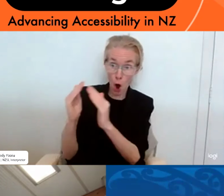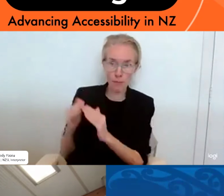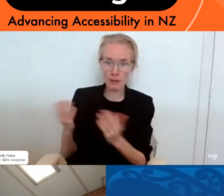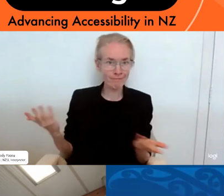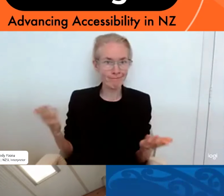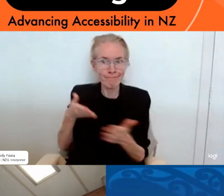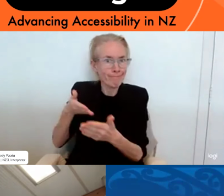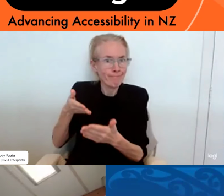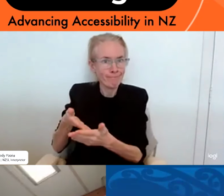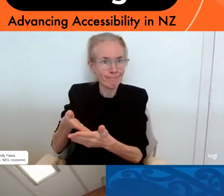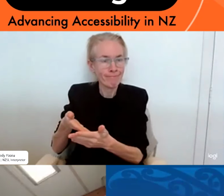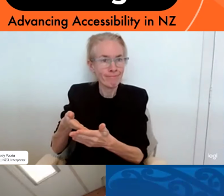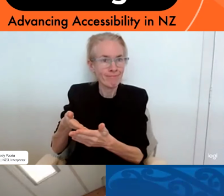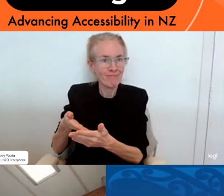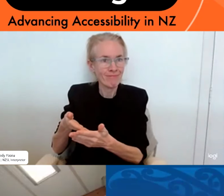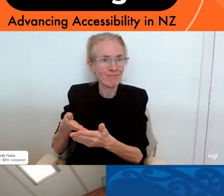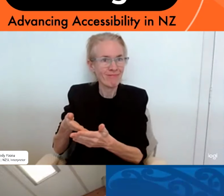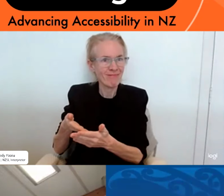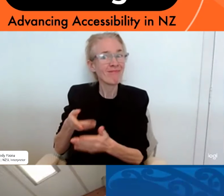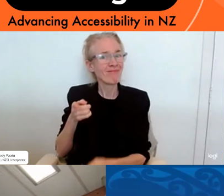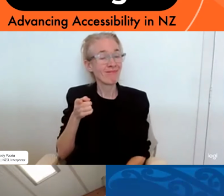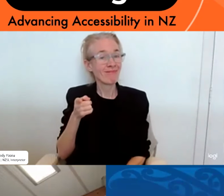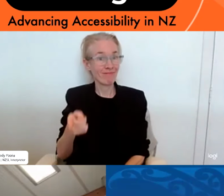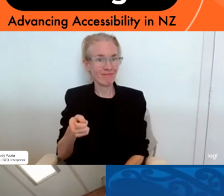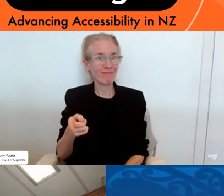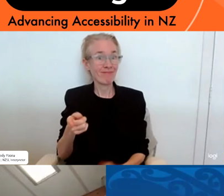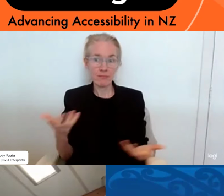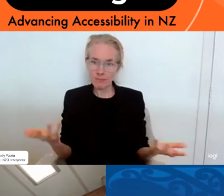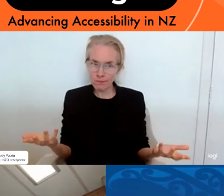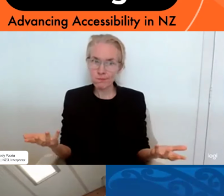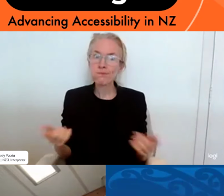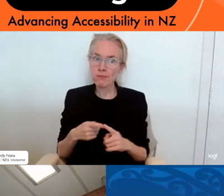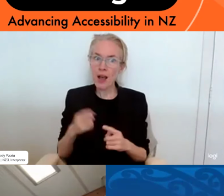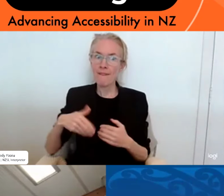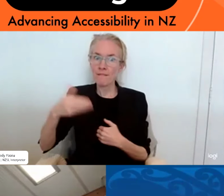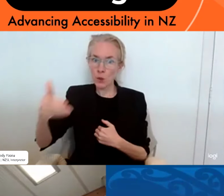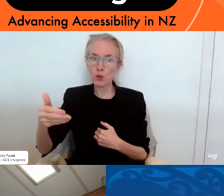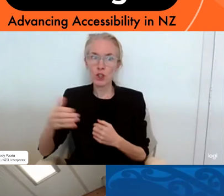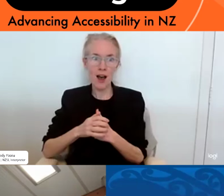And that's another future issue, because there's no cradle to grave